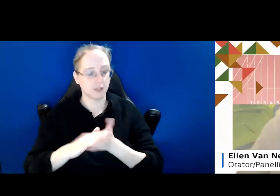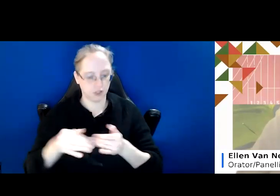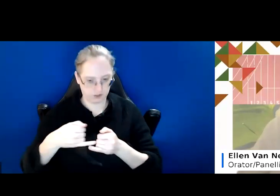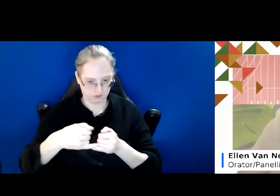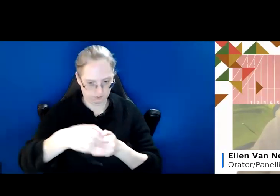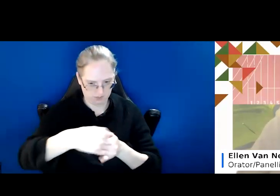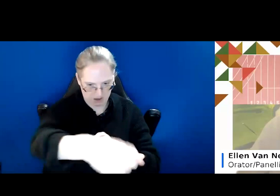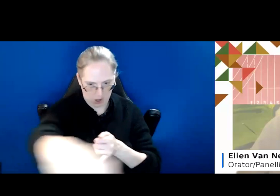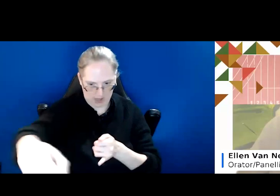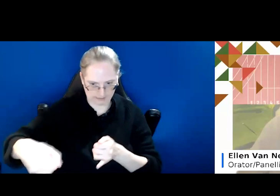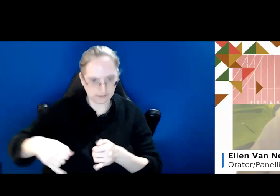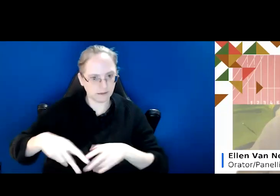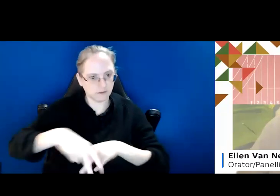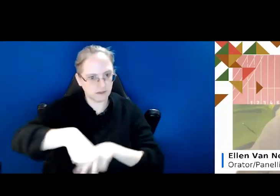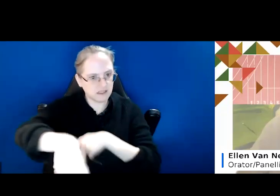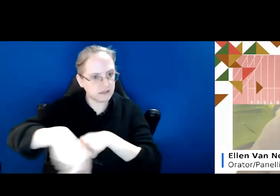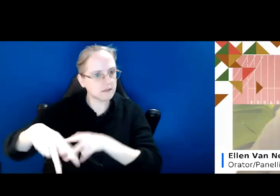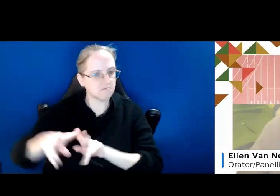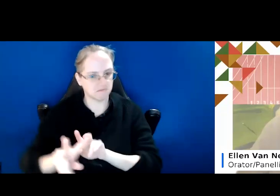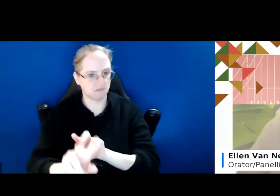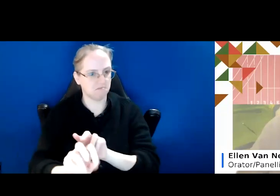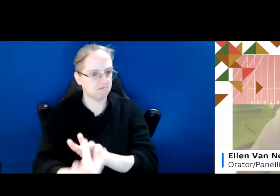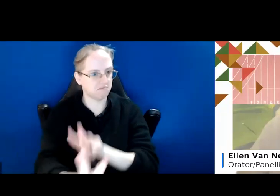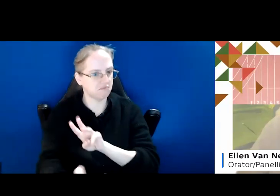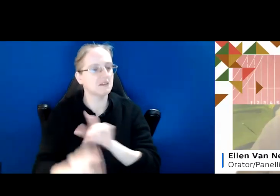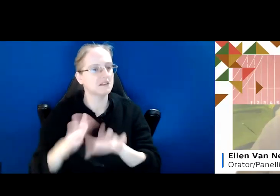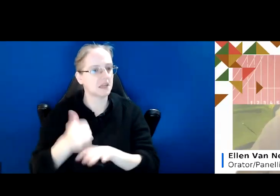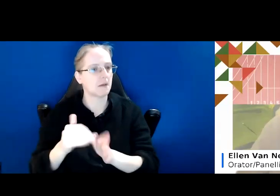that had no lines.